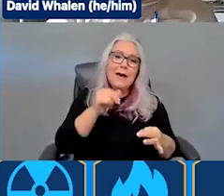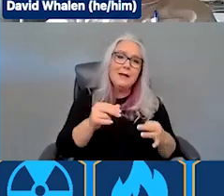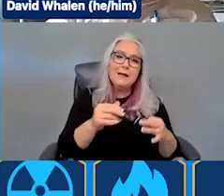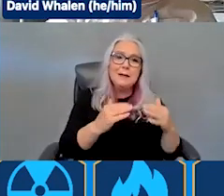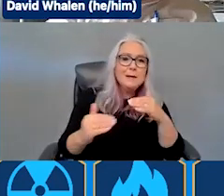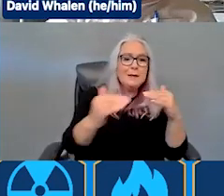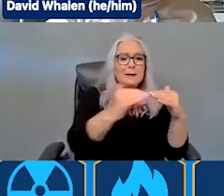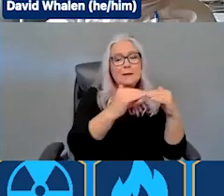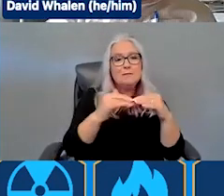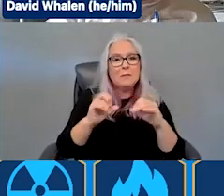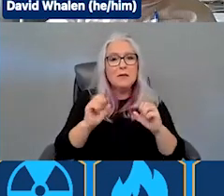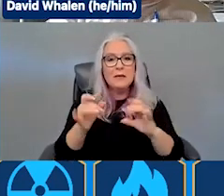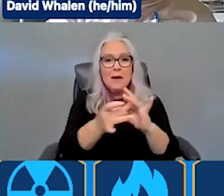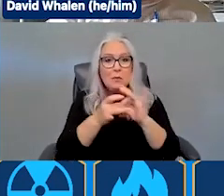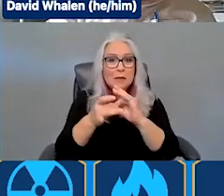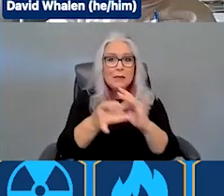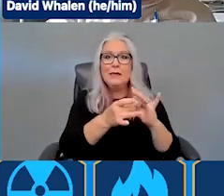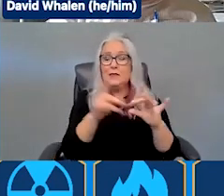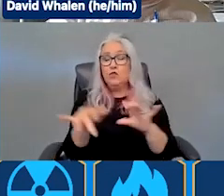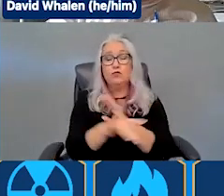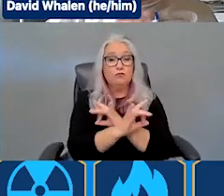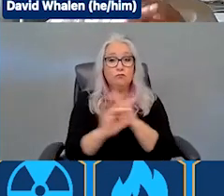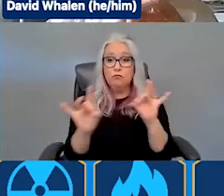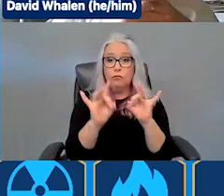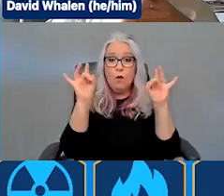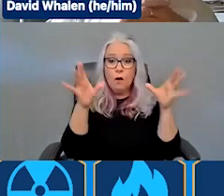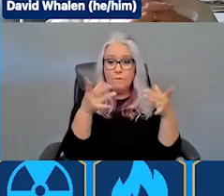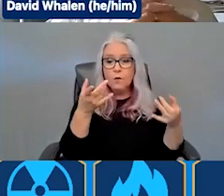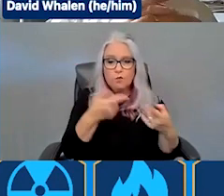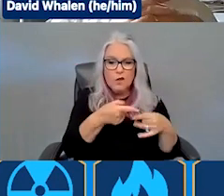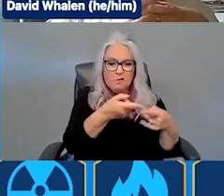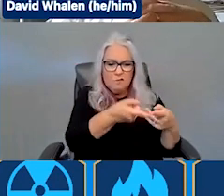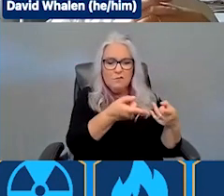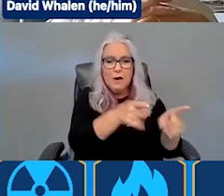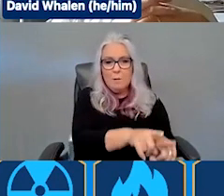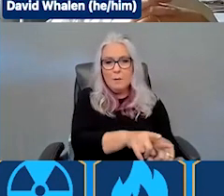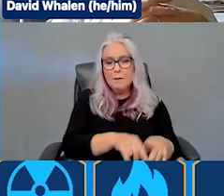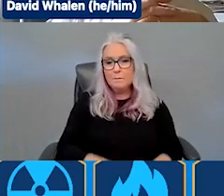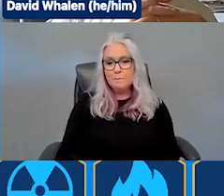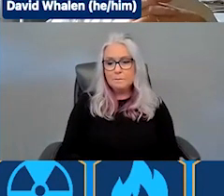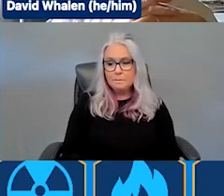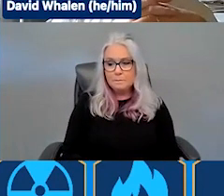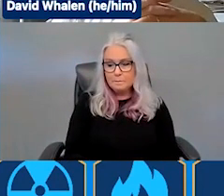it's a terrible practice. And so this is an article